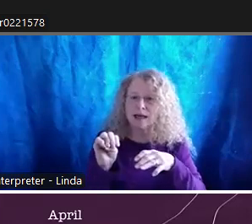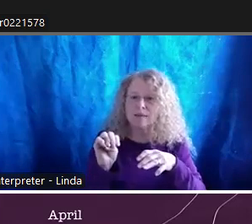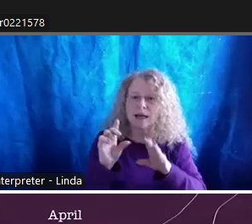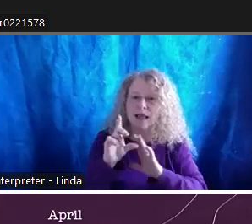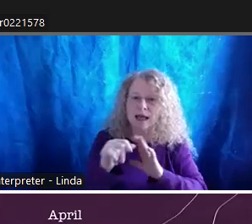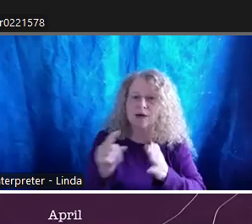THIS E-MAIL.